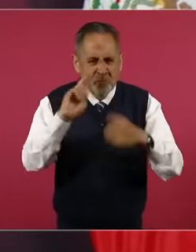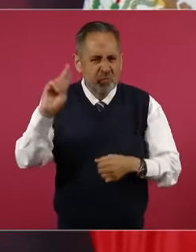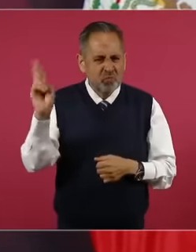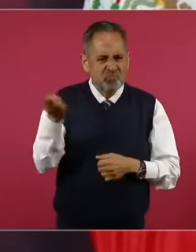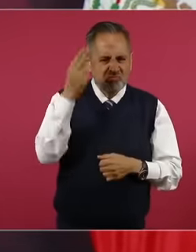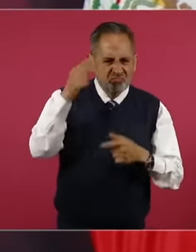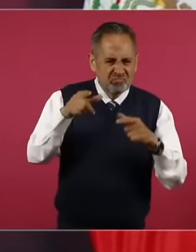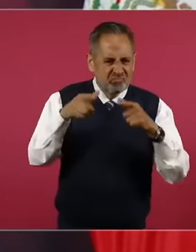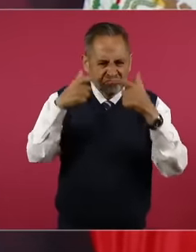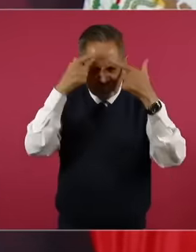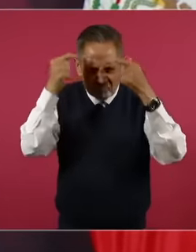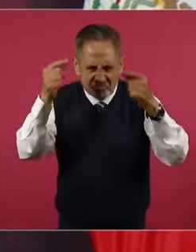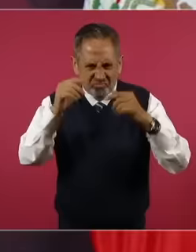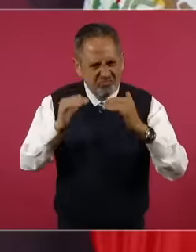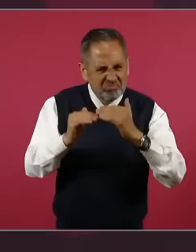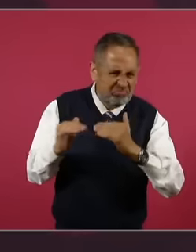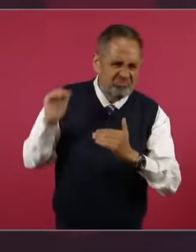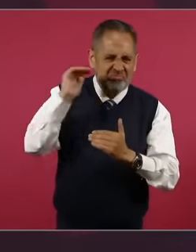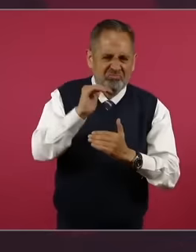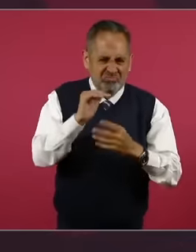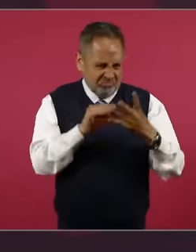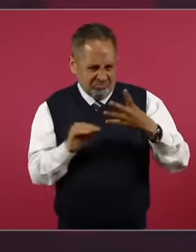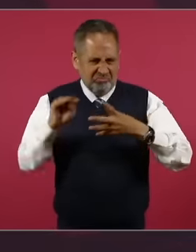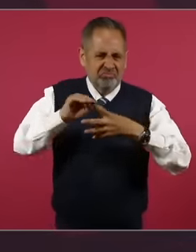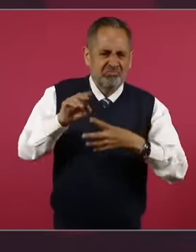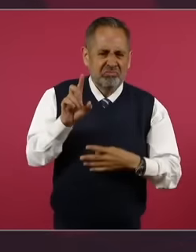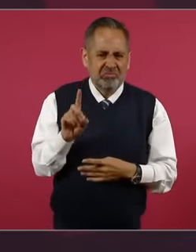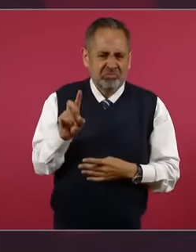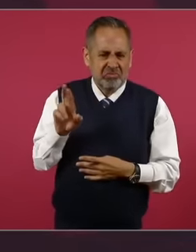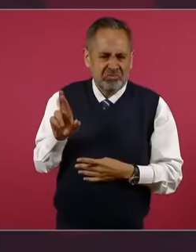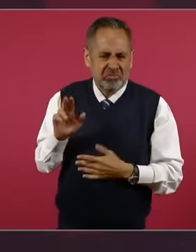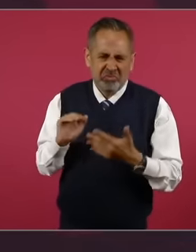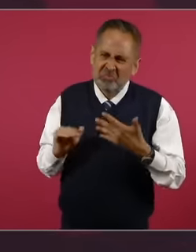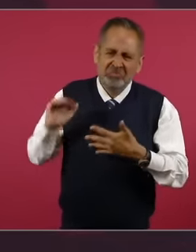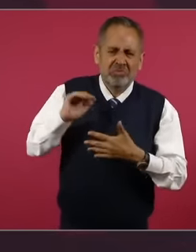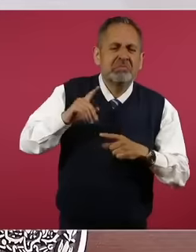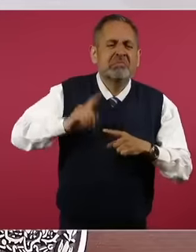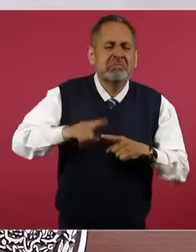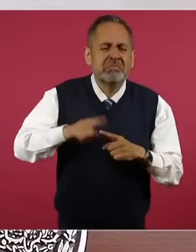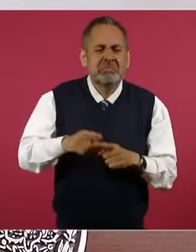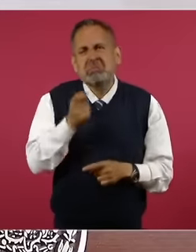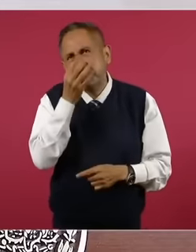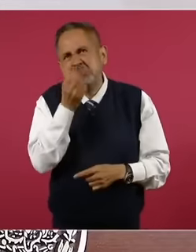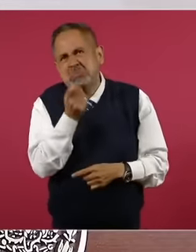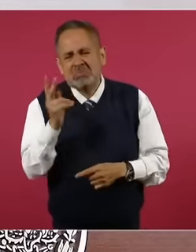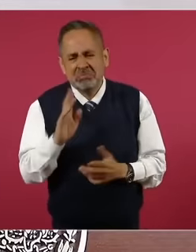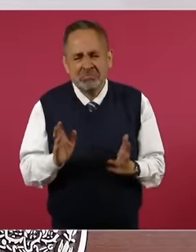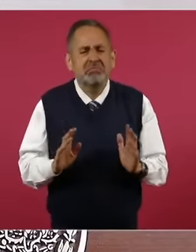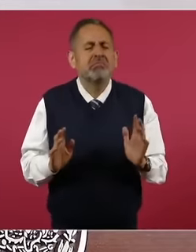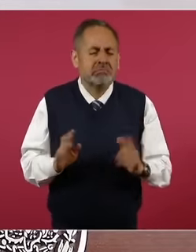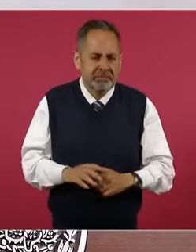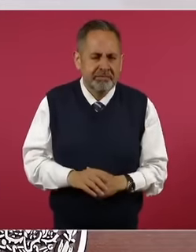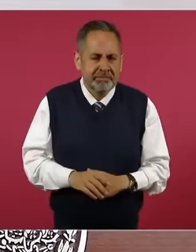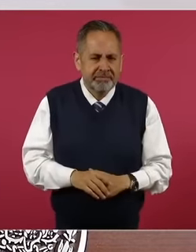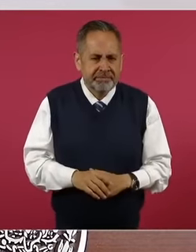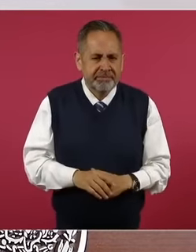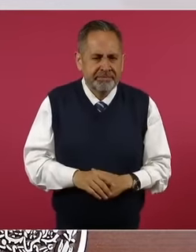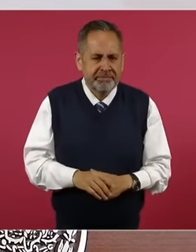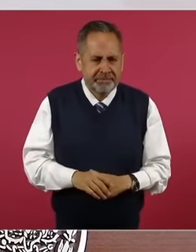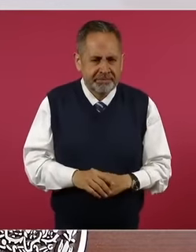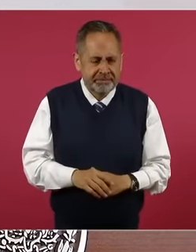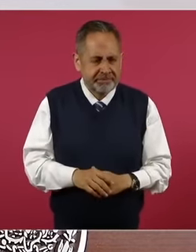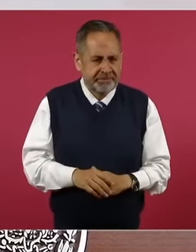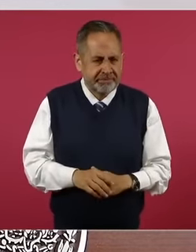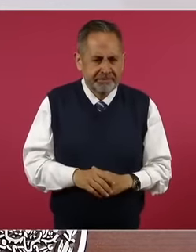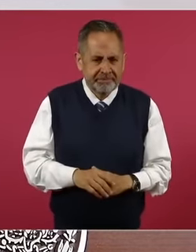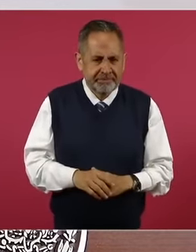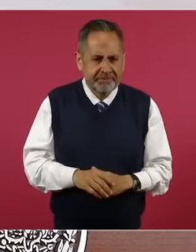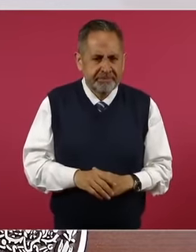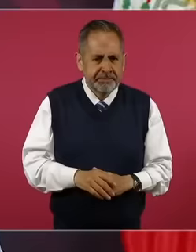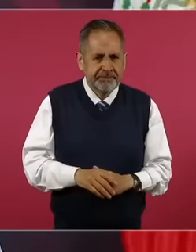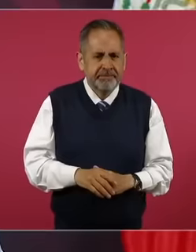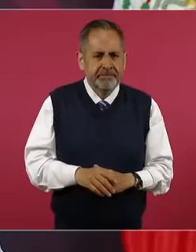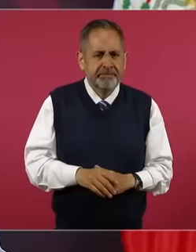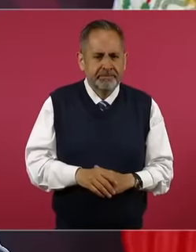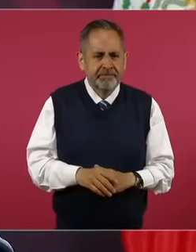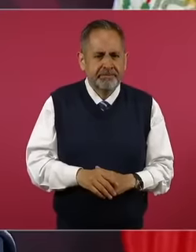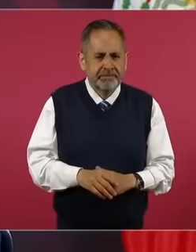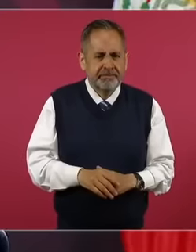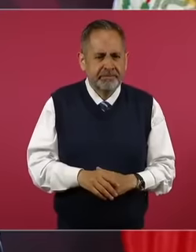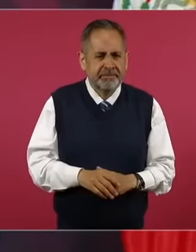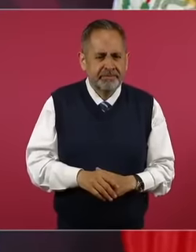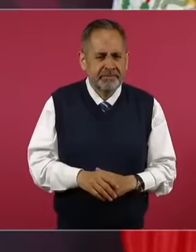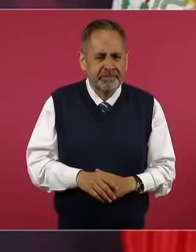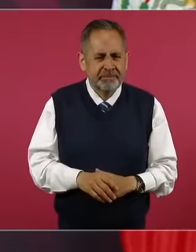and that's what this